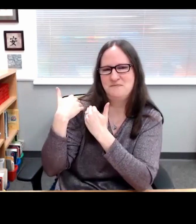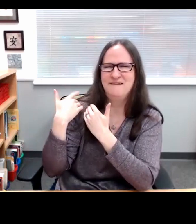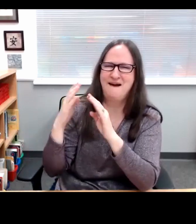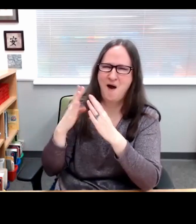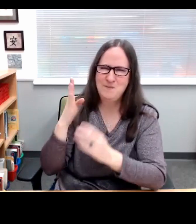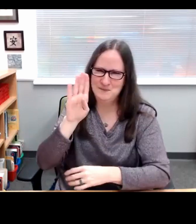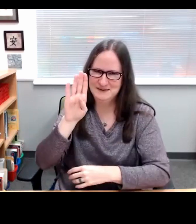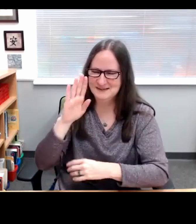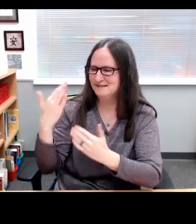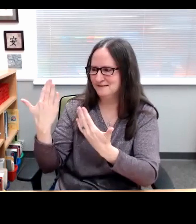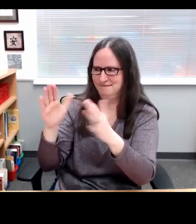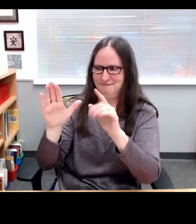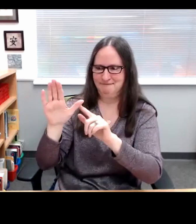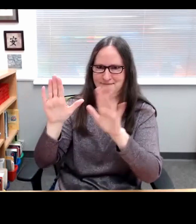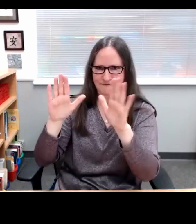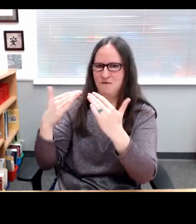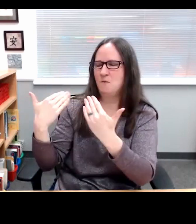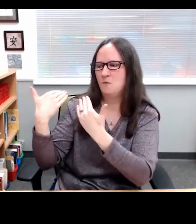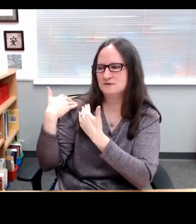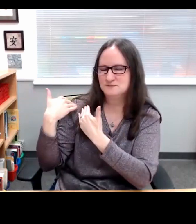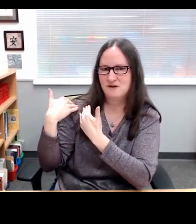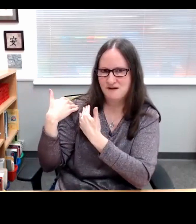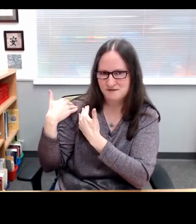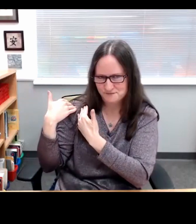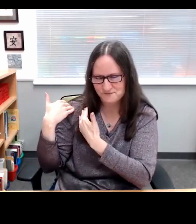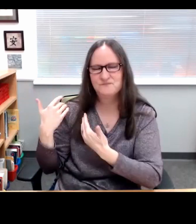So we are signing the open. The B handshape shape for responsible.